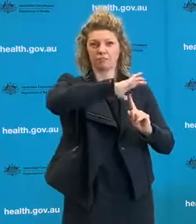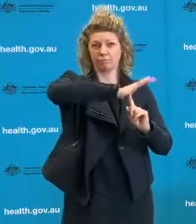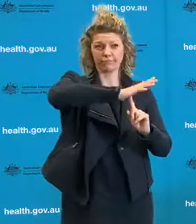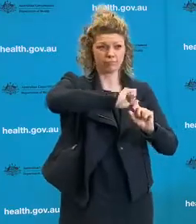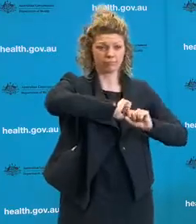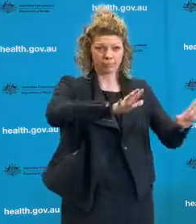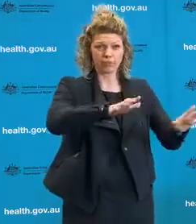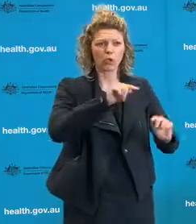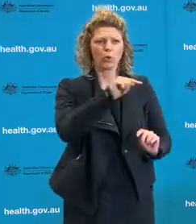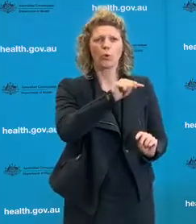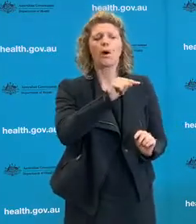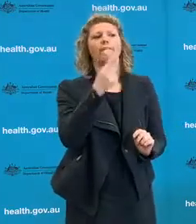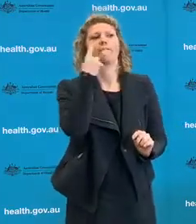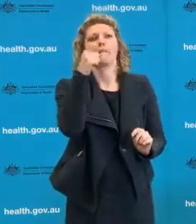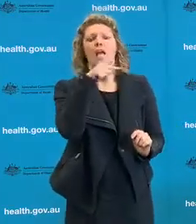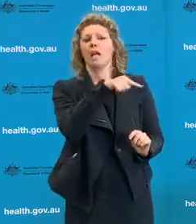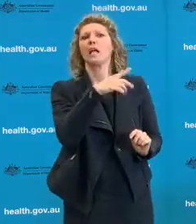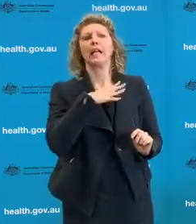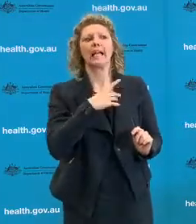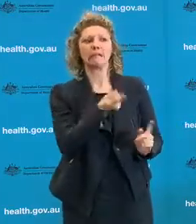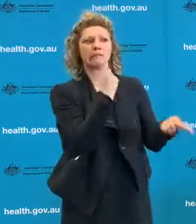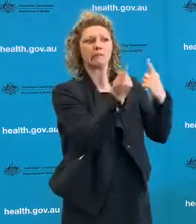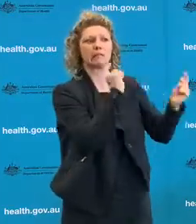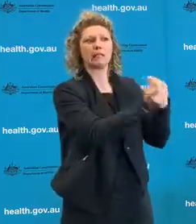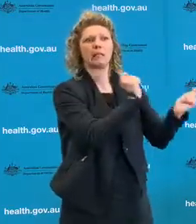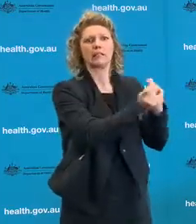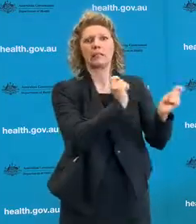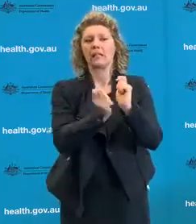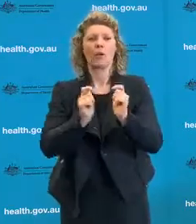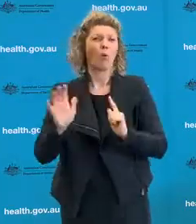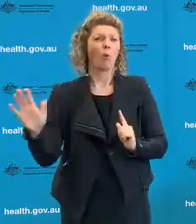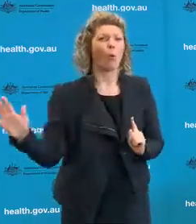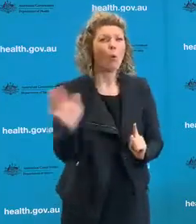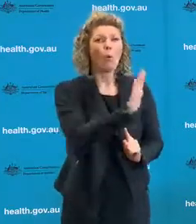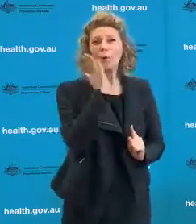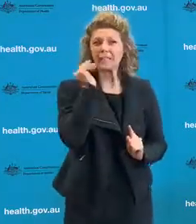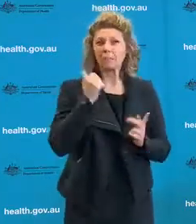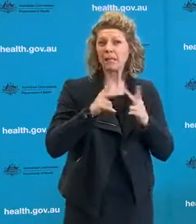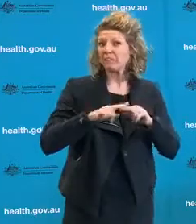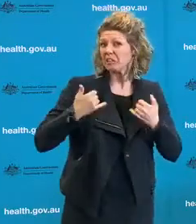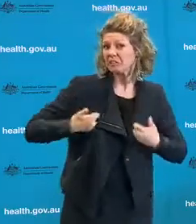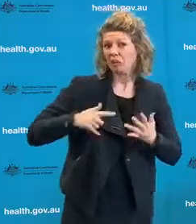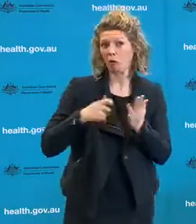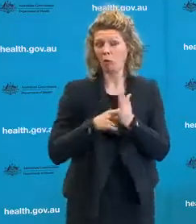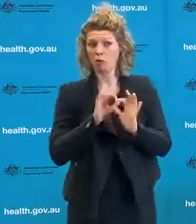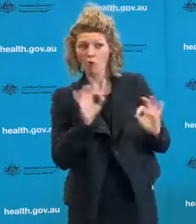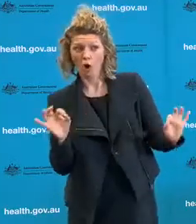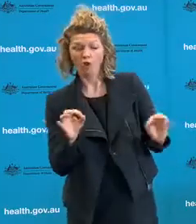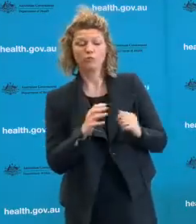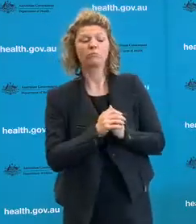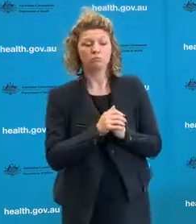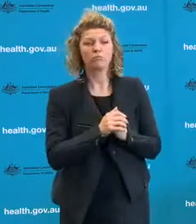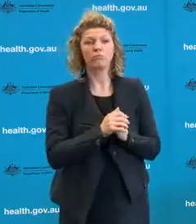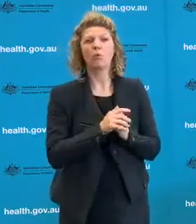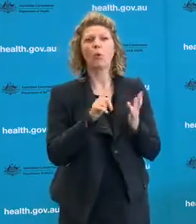increased testing, where you want to test asymptomatic people, where you want people who have been to a certain area,